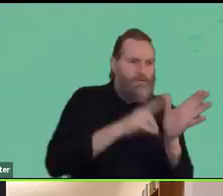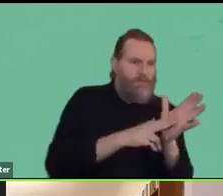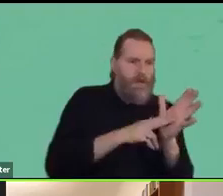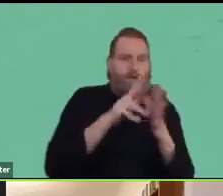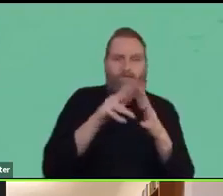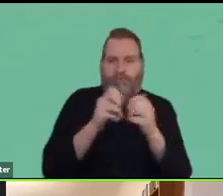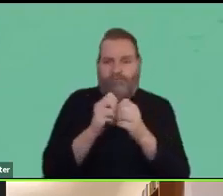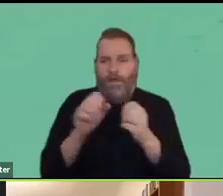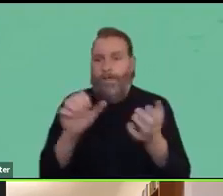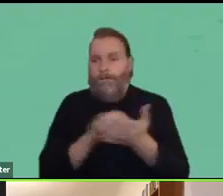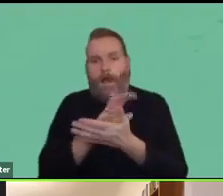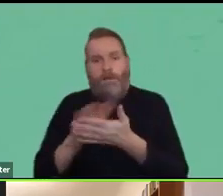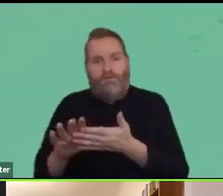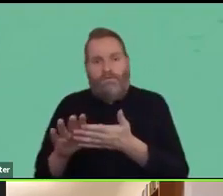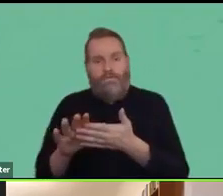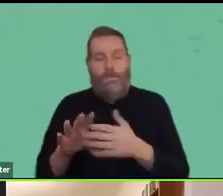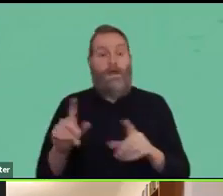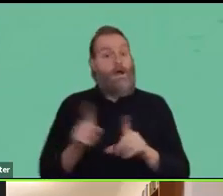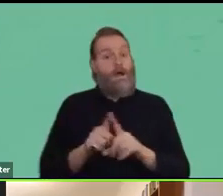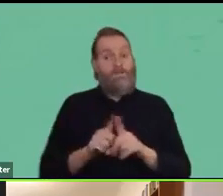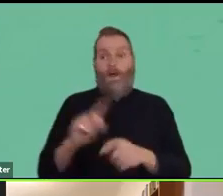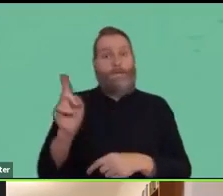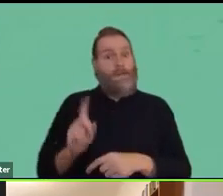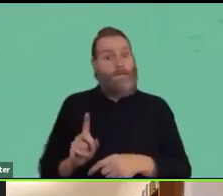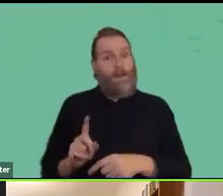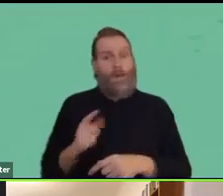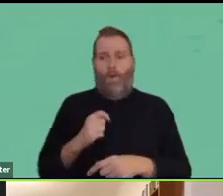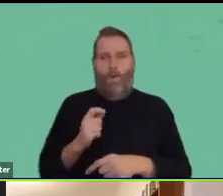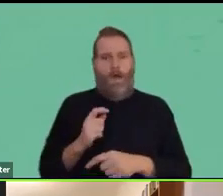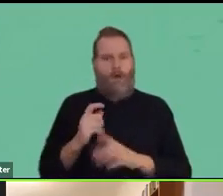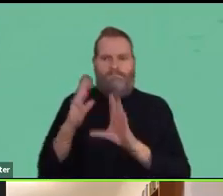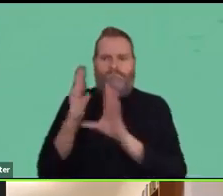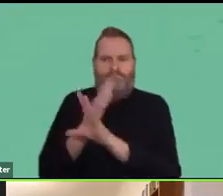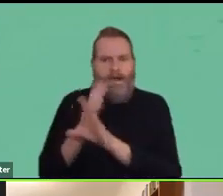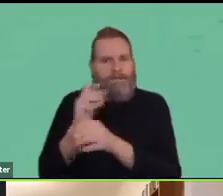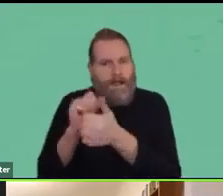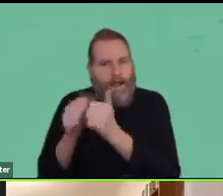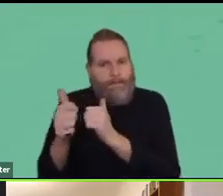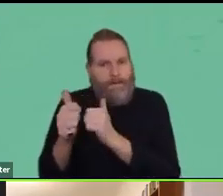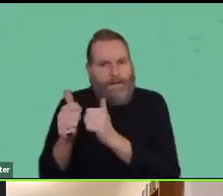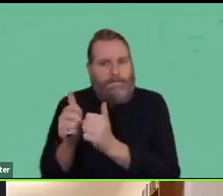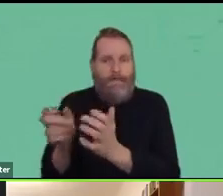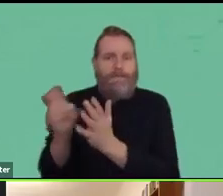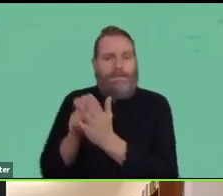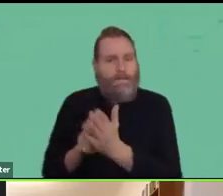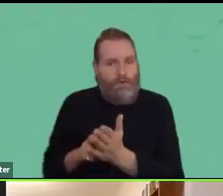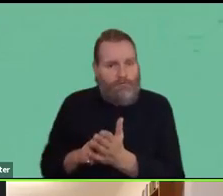contracts who don't even get sick pay who often barely get just over the national minimum wage